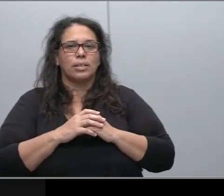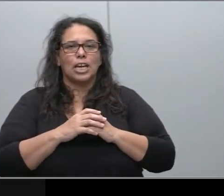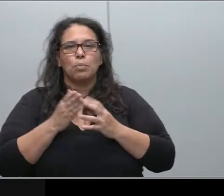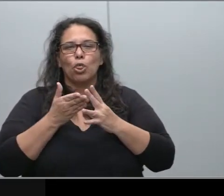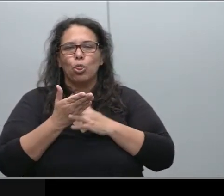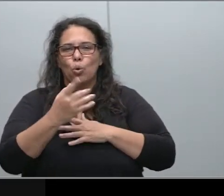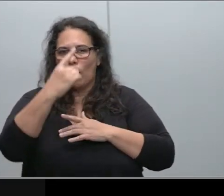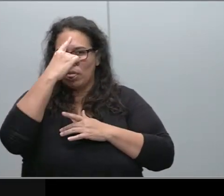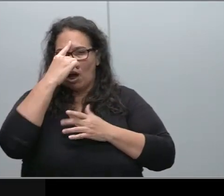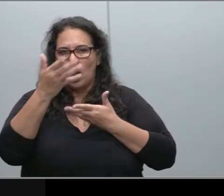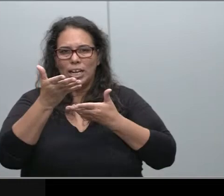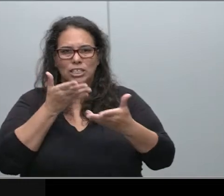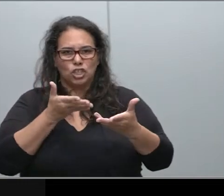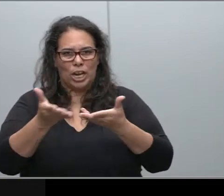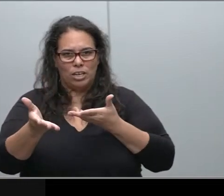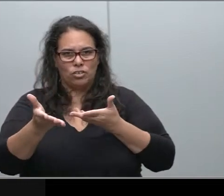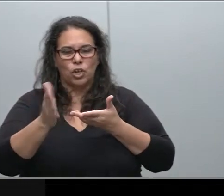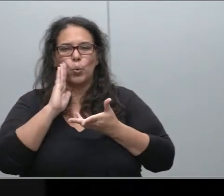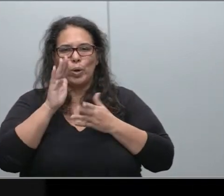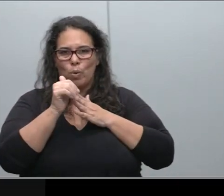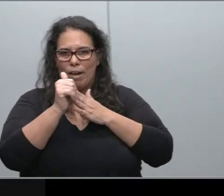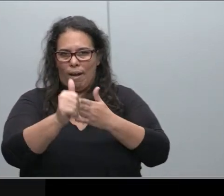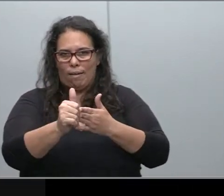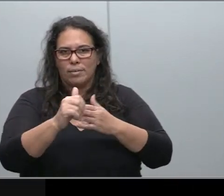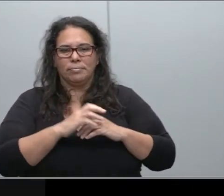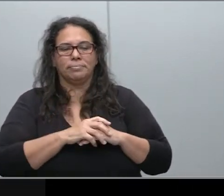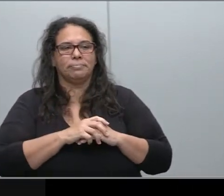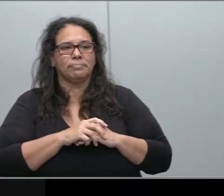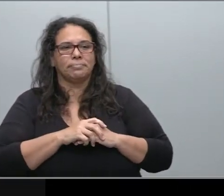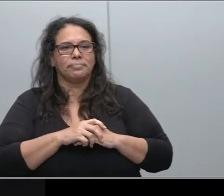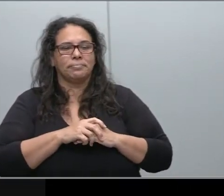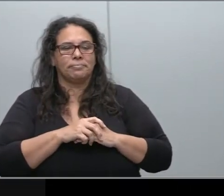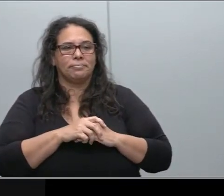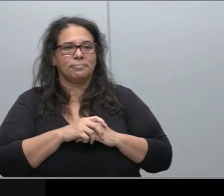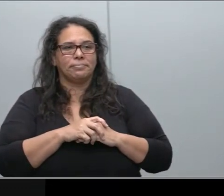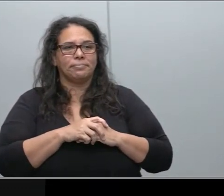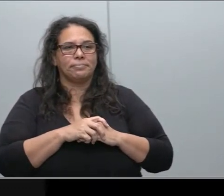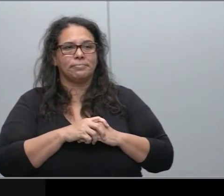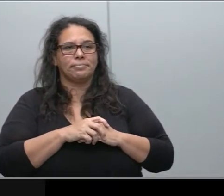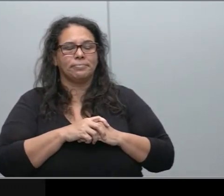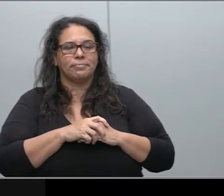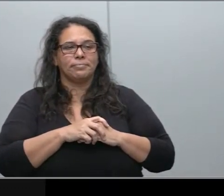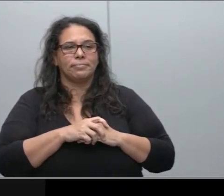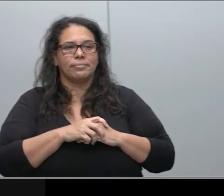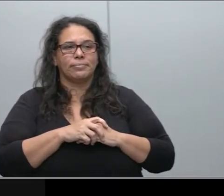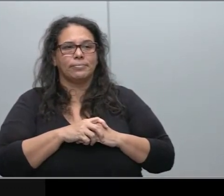School counselors, if you're interested in knowing how to access these resources, school counselors refer students